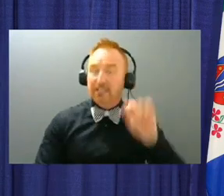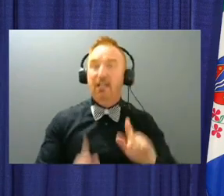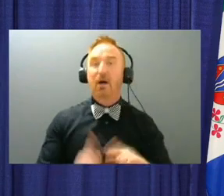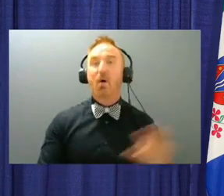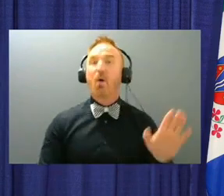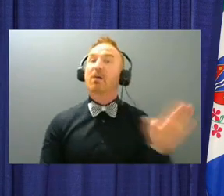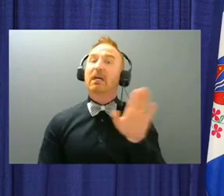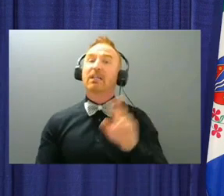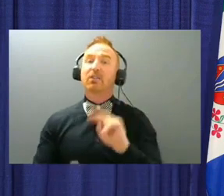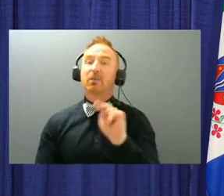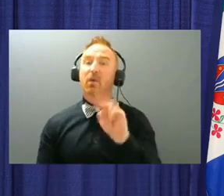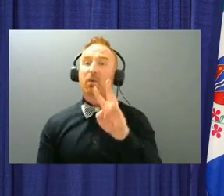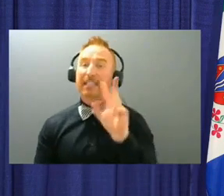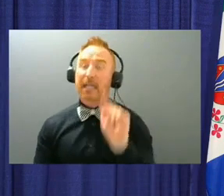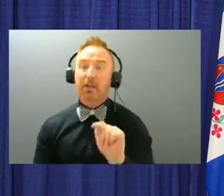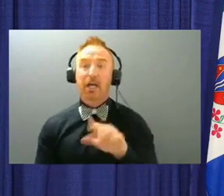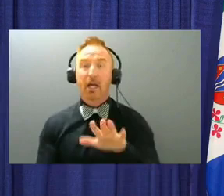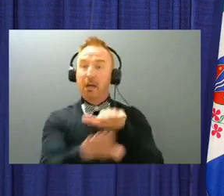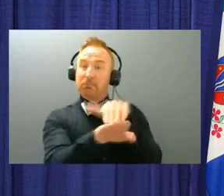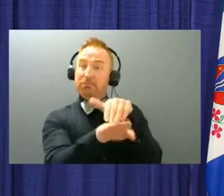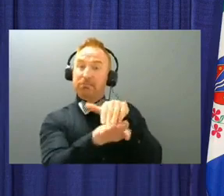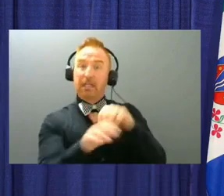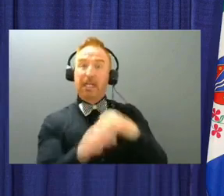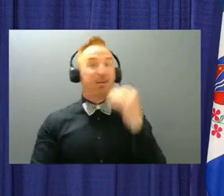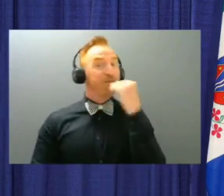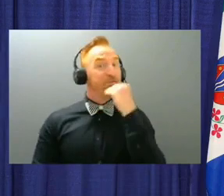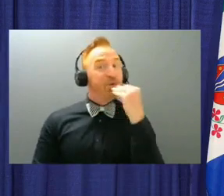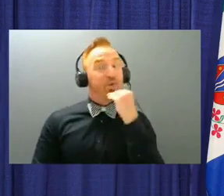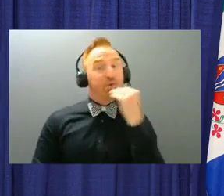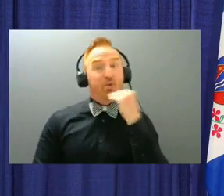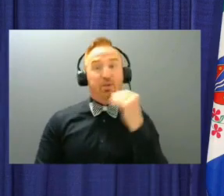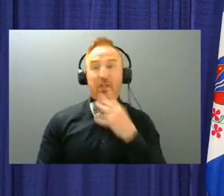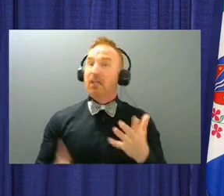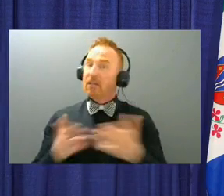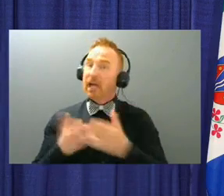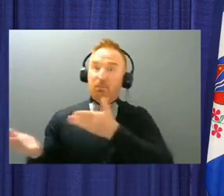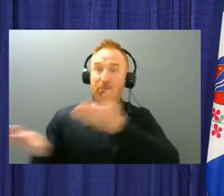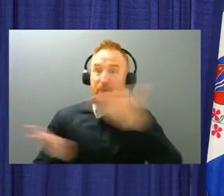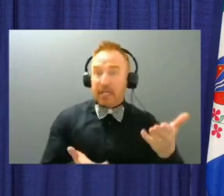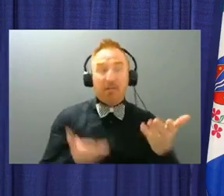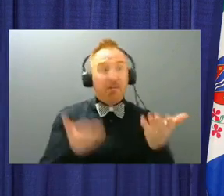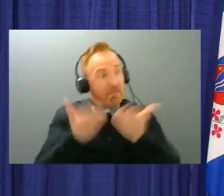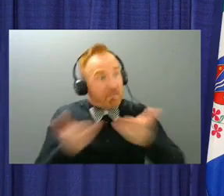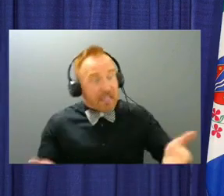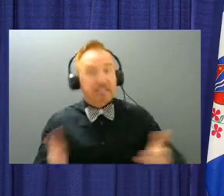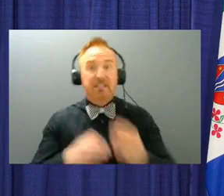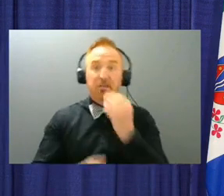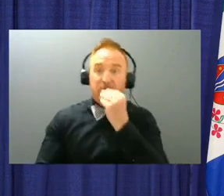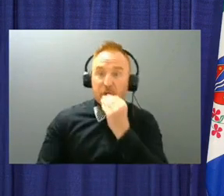Food suppliers continue to transit through, as did those delivering other goods.